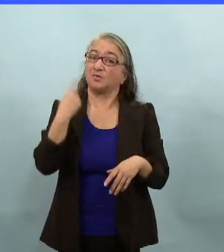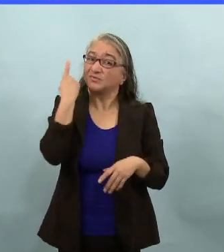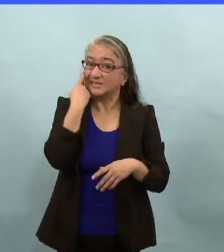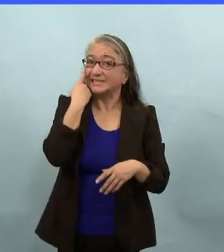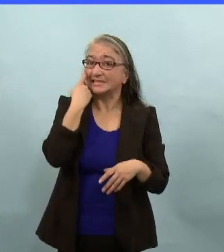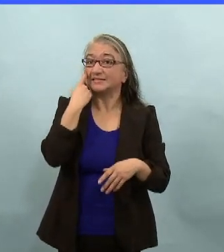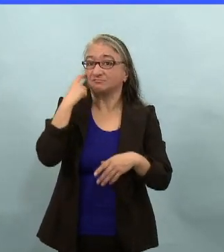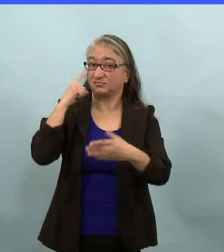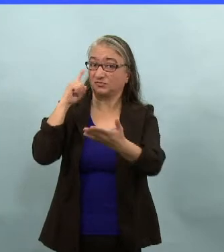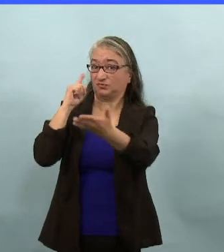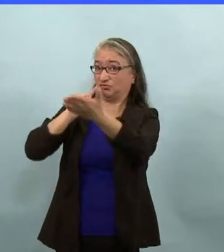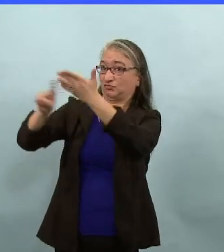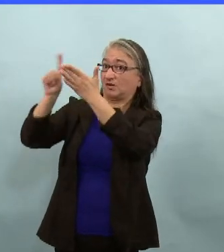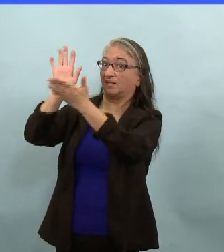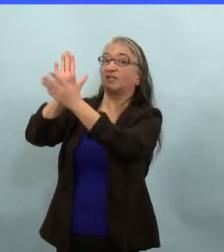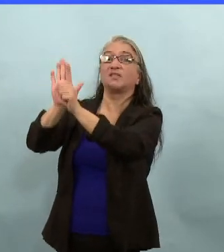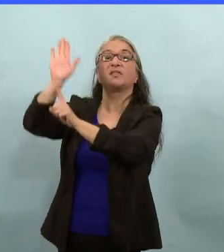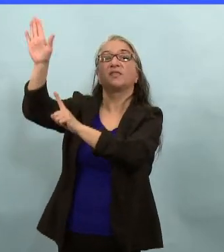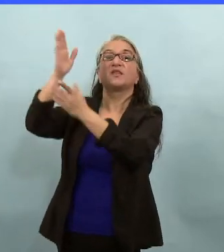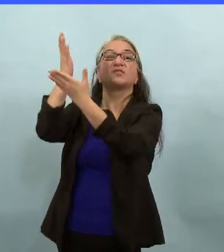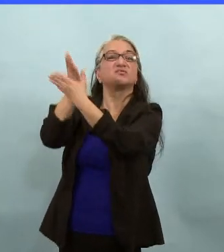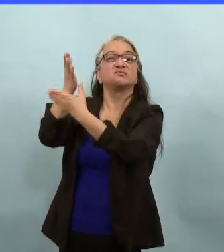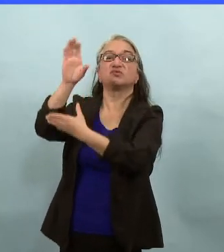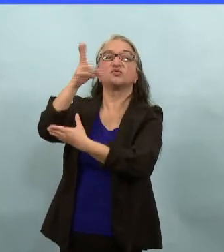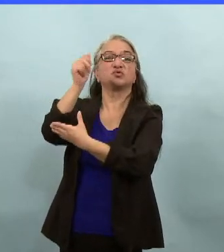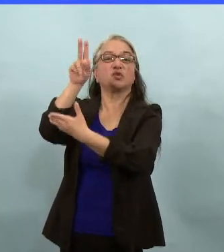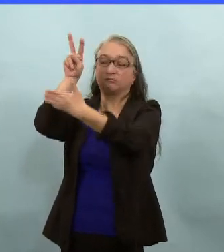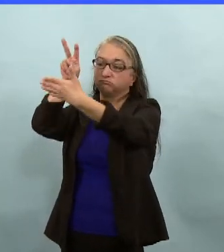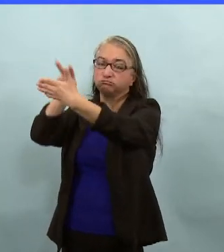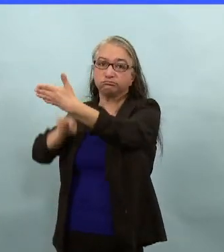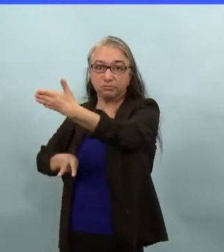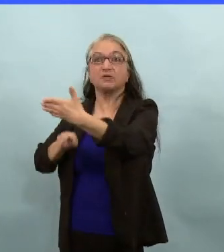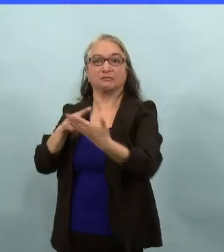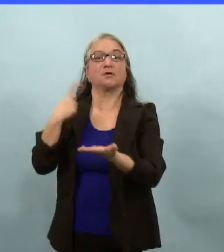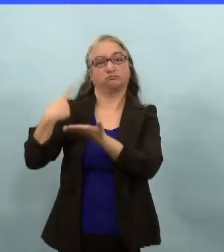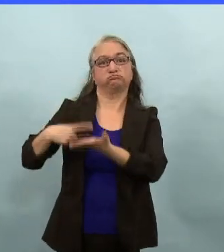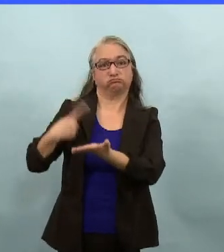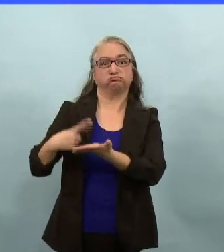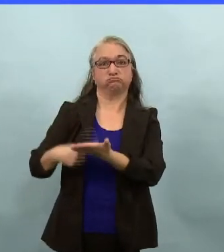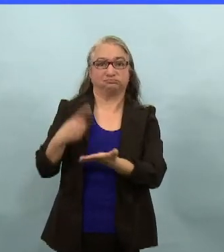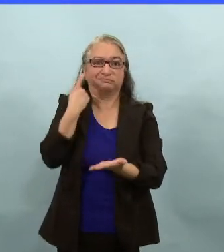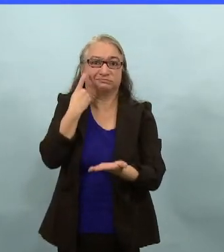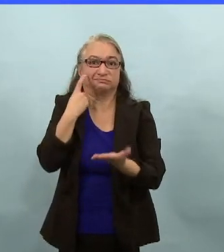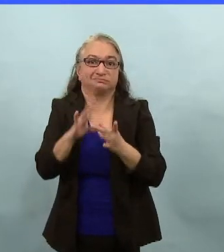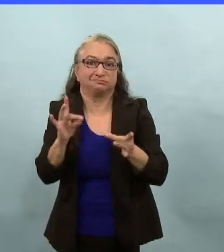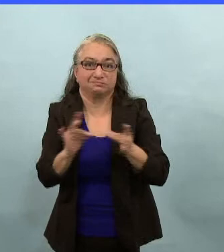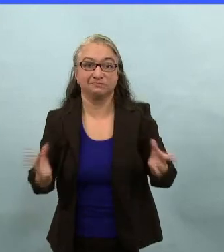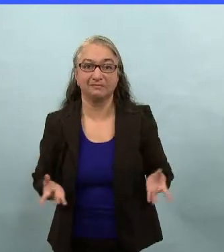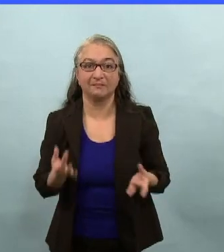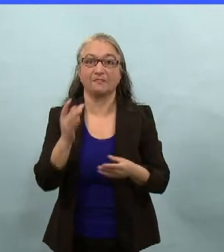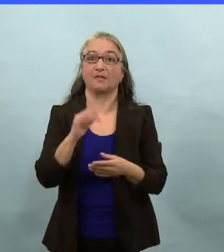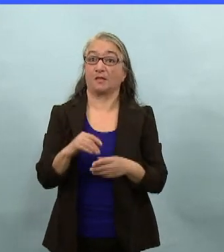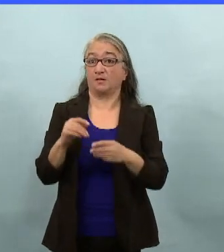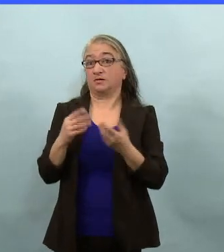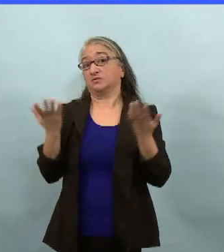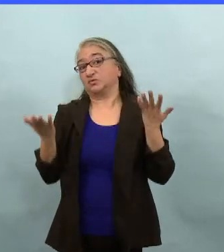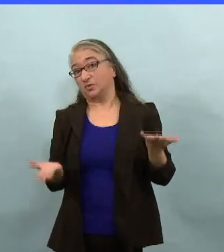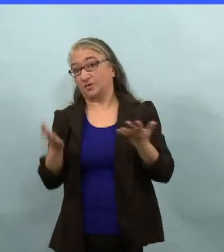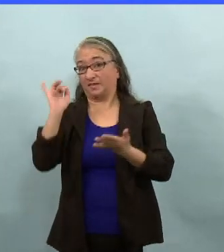seeing omicron uh turning up where's delta uh how do we how do we support our health care workers